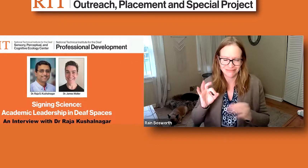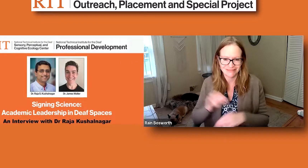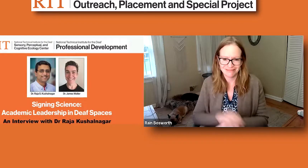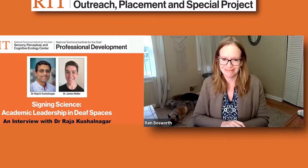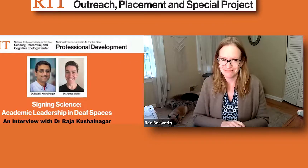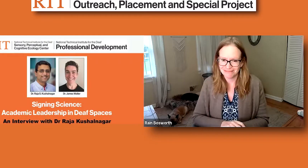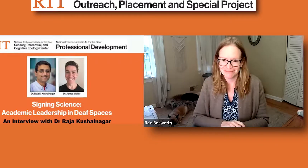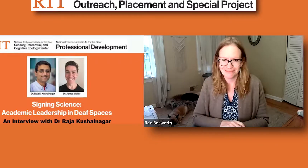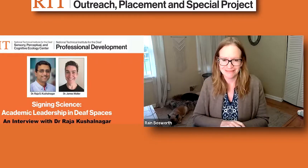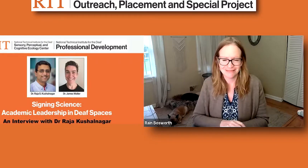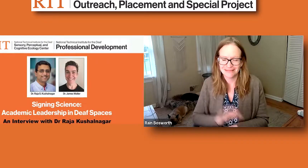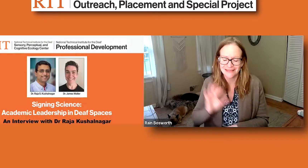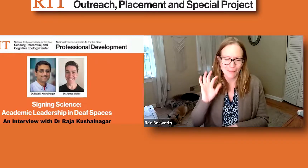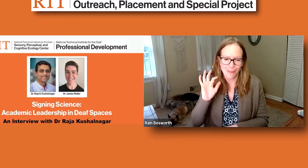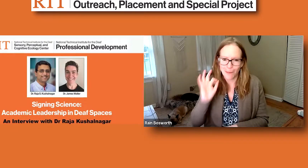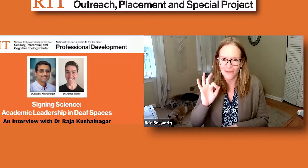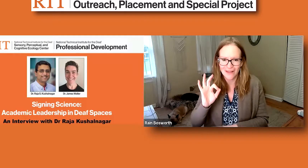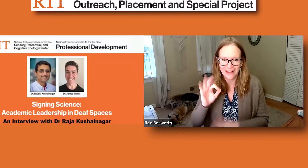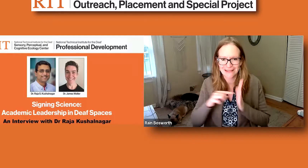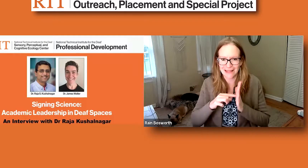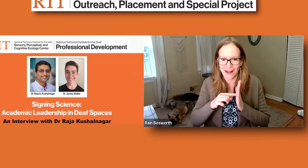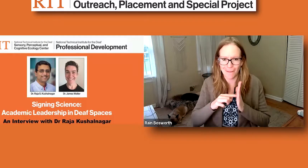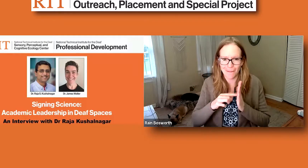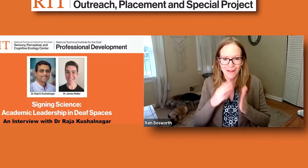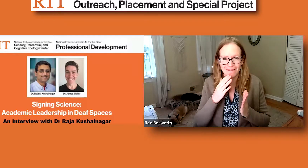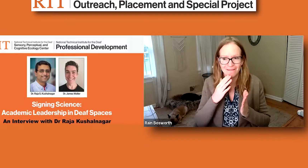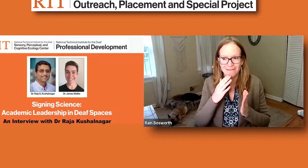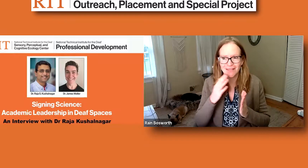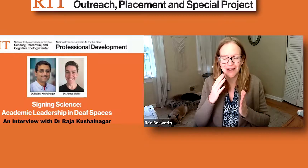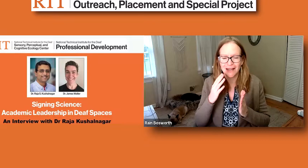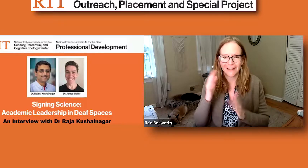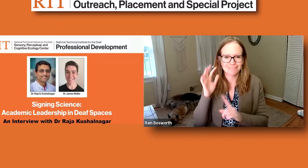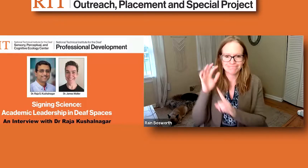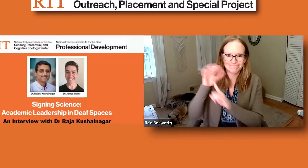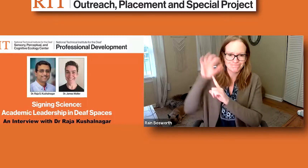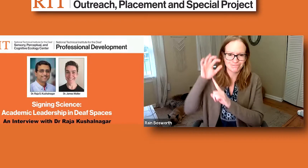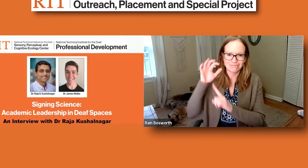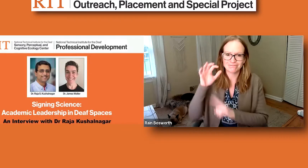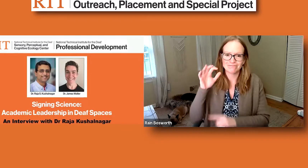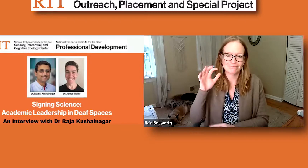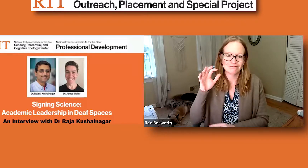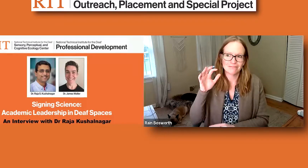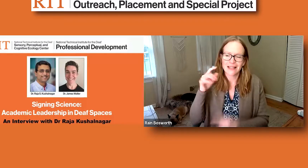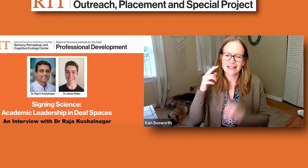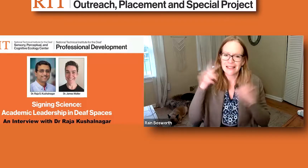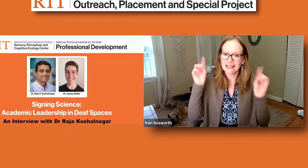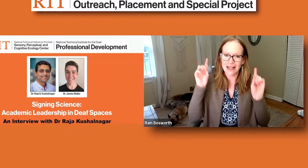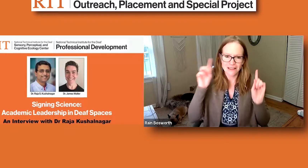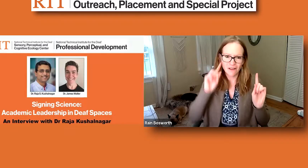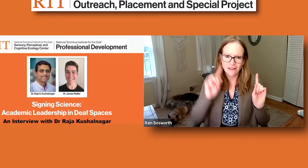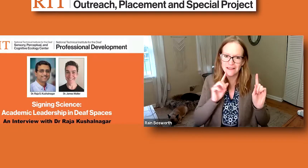I immediately thought of Raja. He's the perfect example